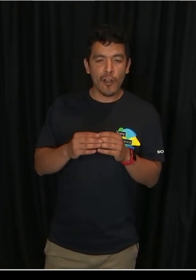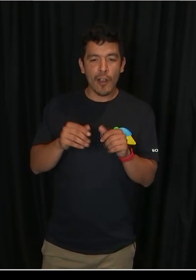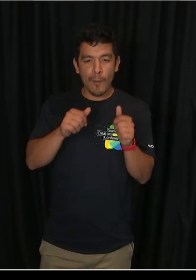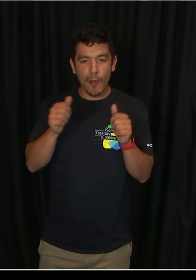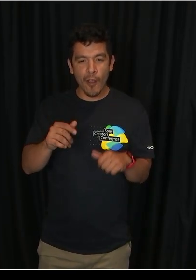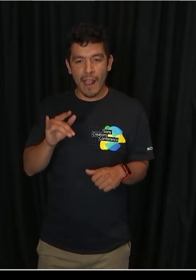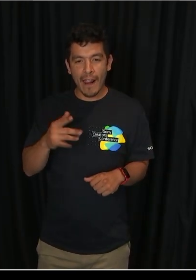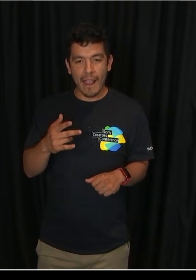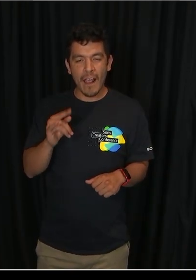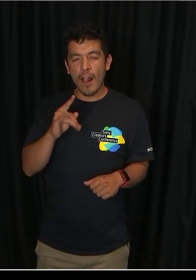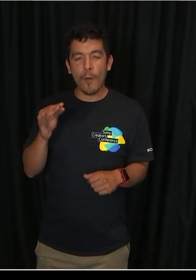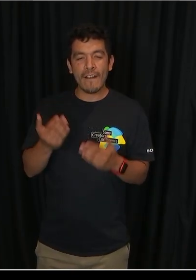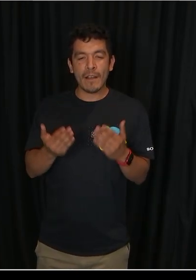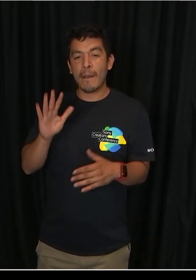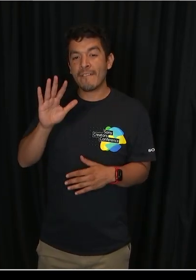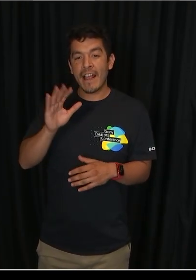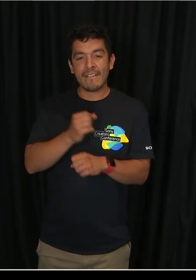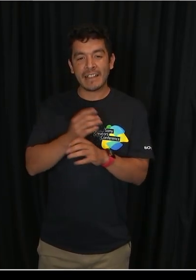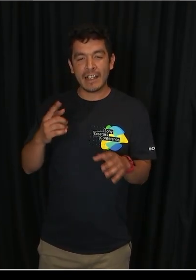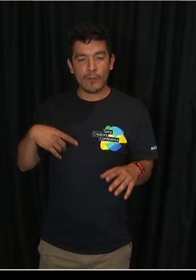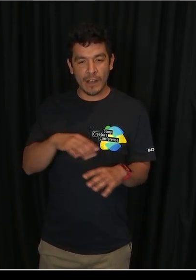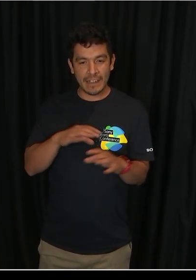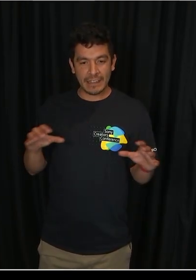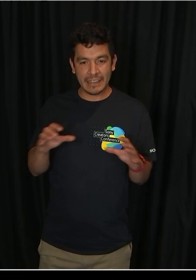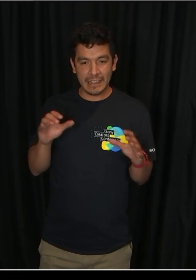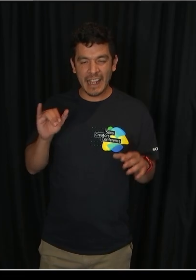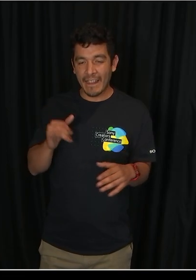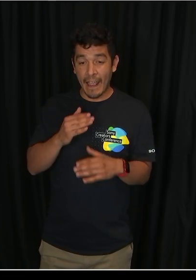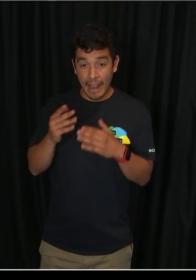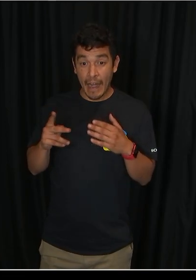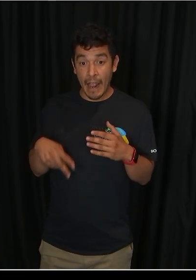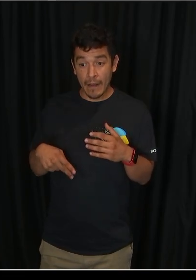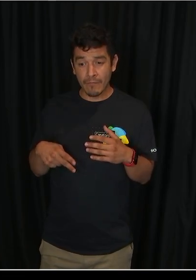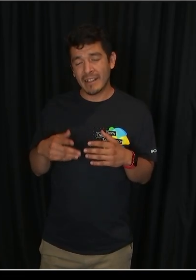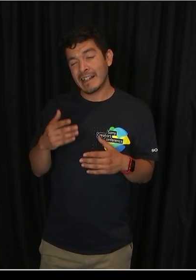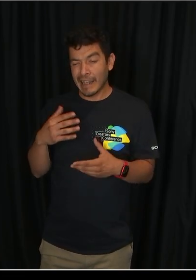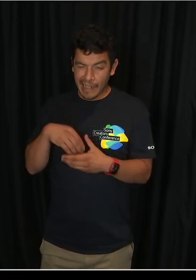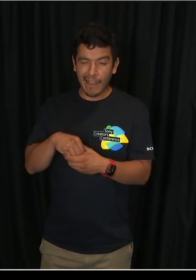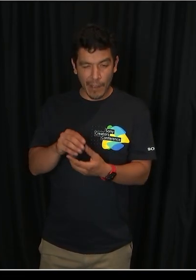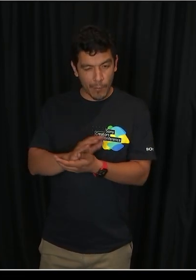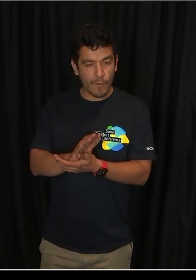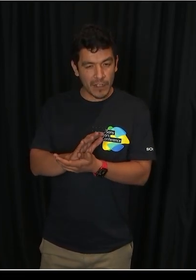This was one of maybe five scenes that we did that ended up being... somewhat what ended up in the movie,